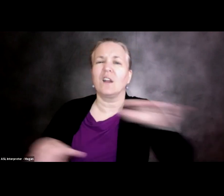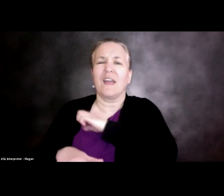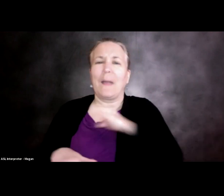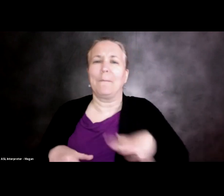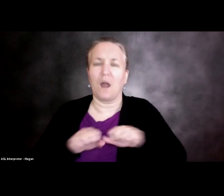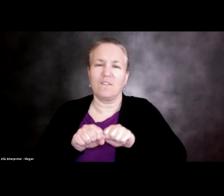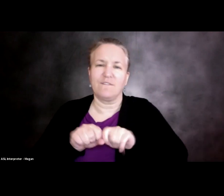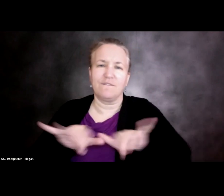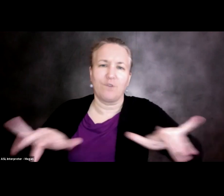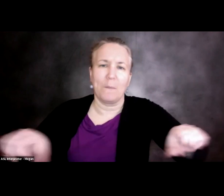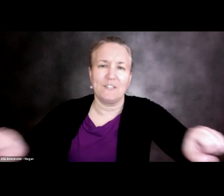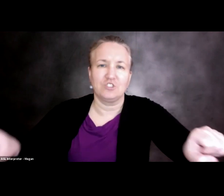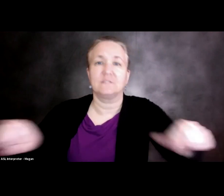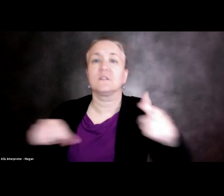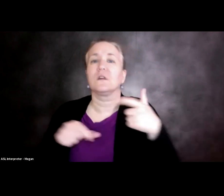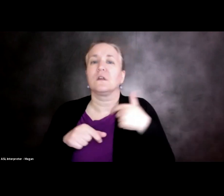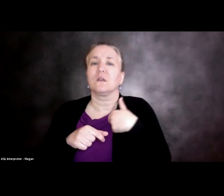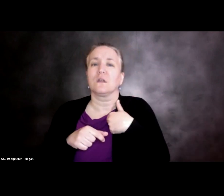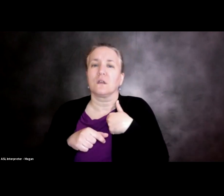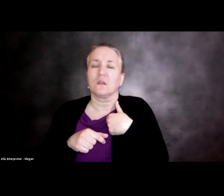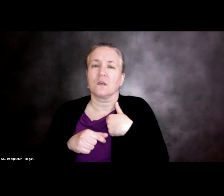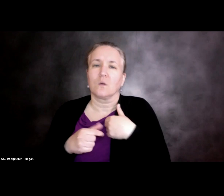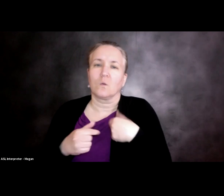and ask how agentive possibilities for youth